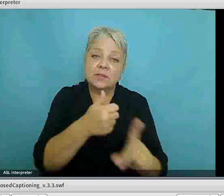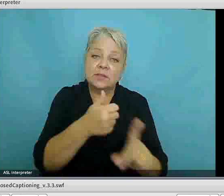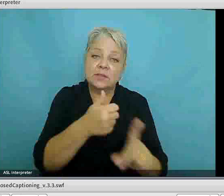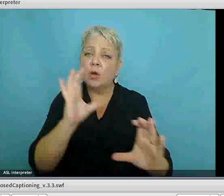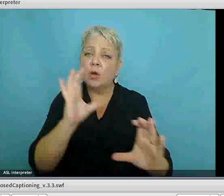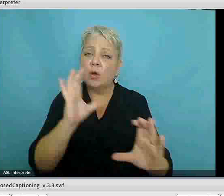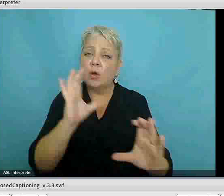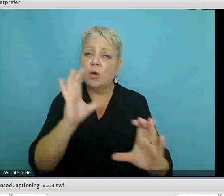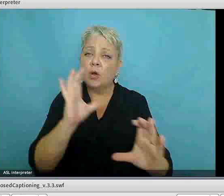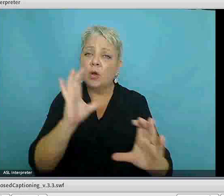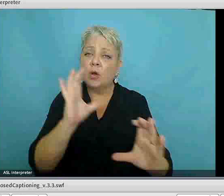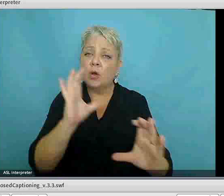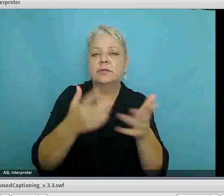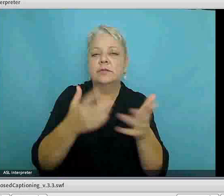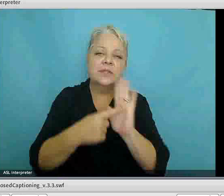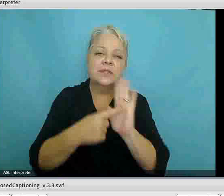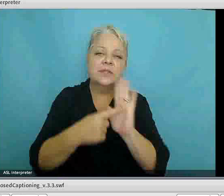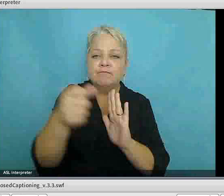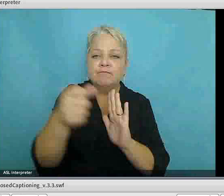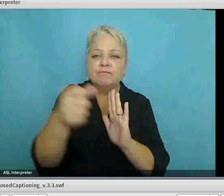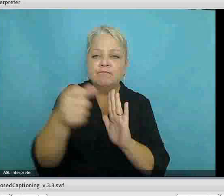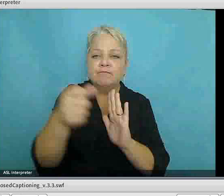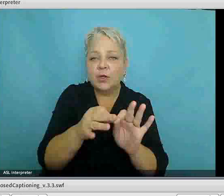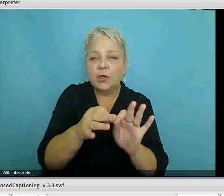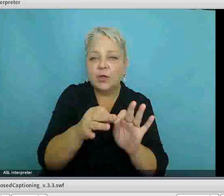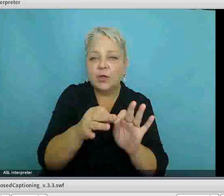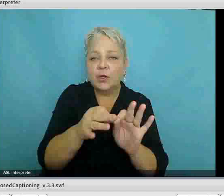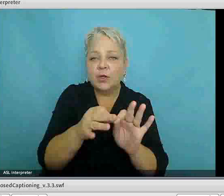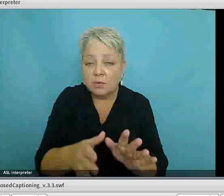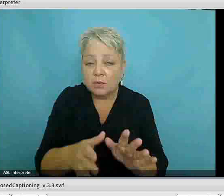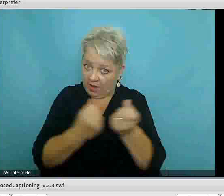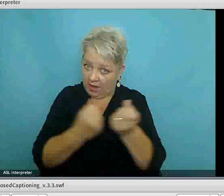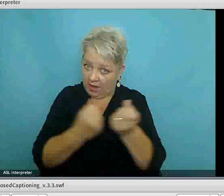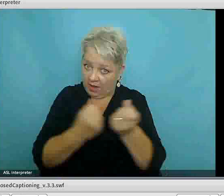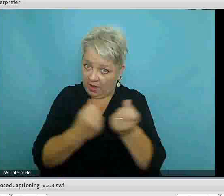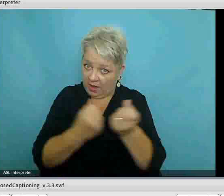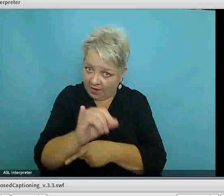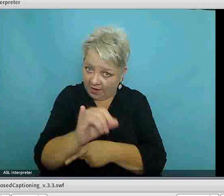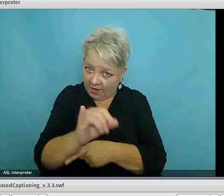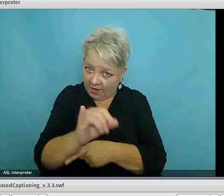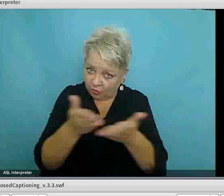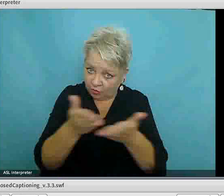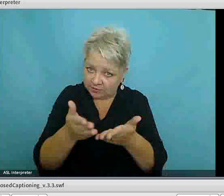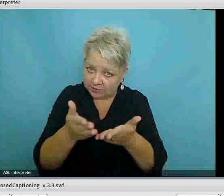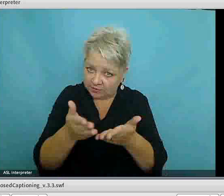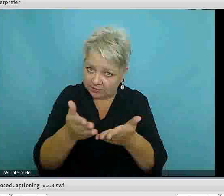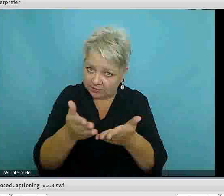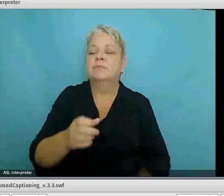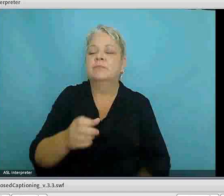Absolutely, that is a role the care coordinator -- one of the things that is key to this program